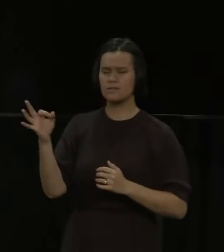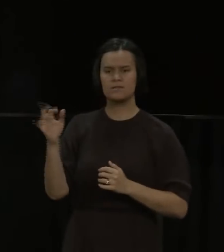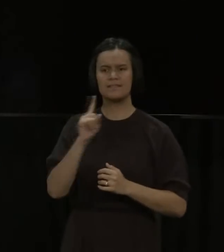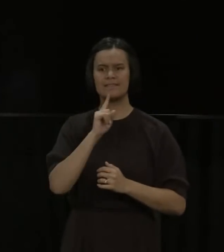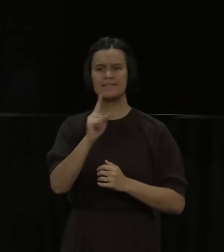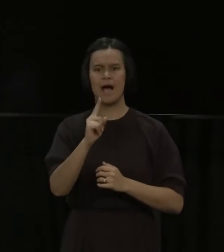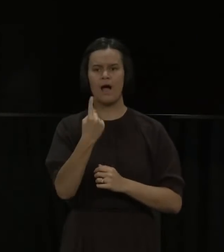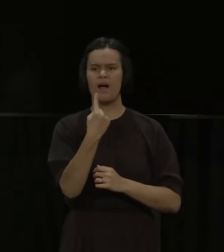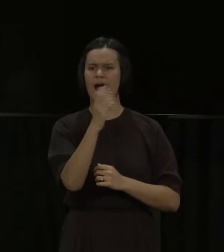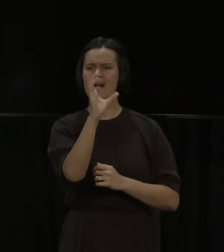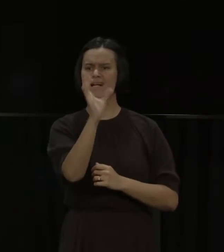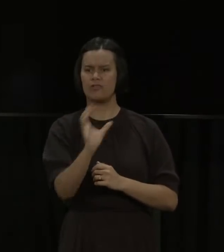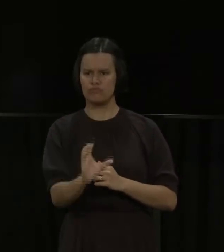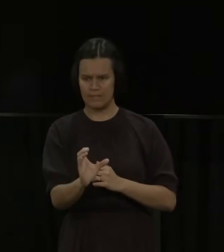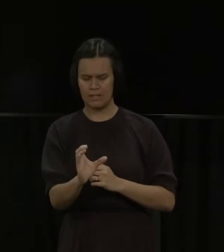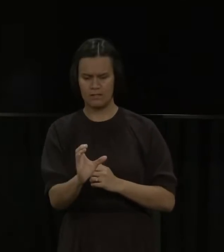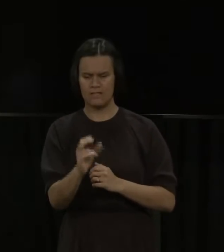if we can. If we get through that we can